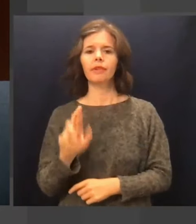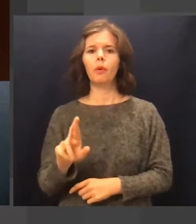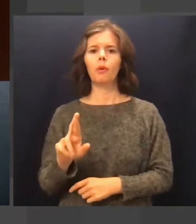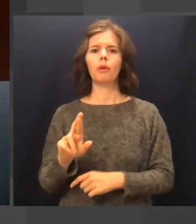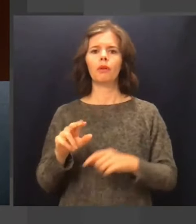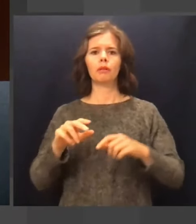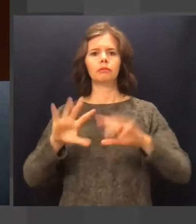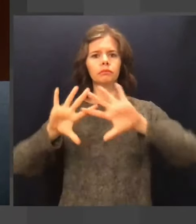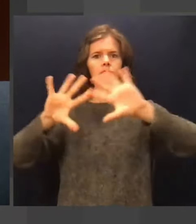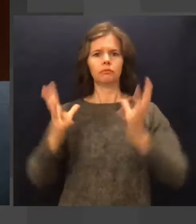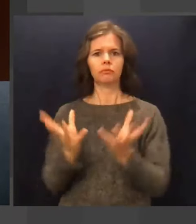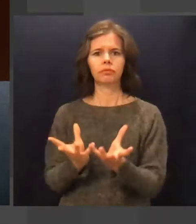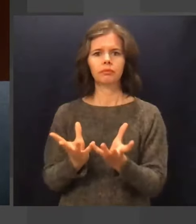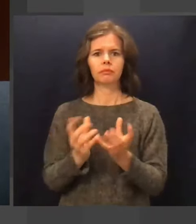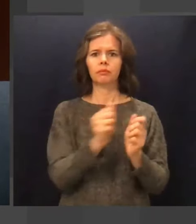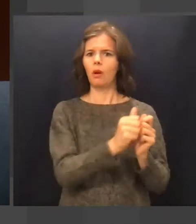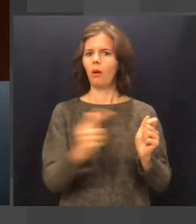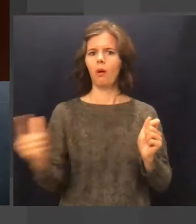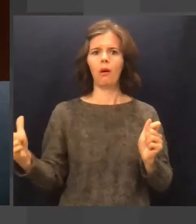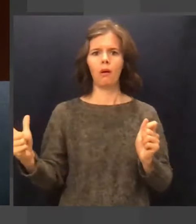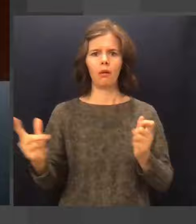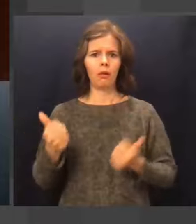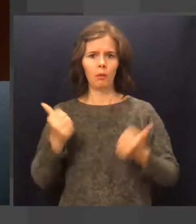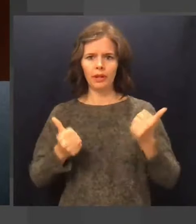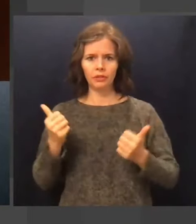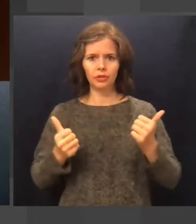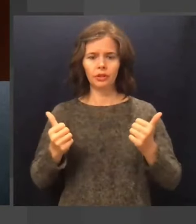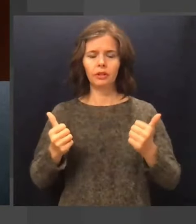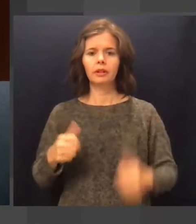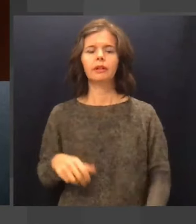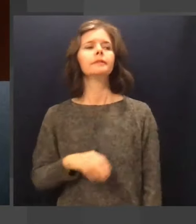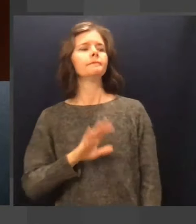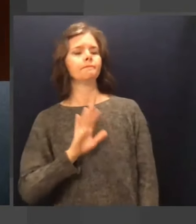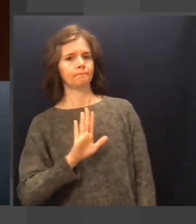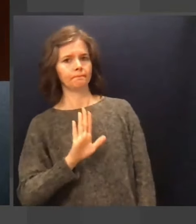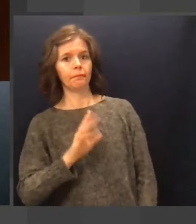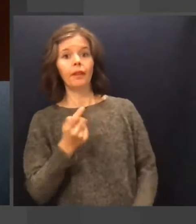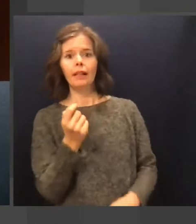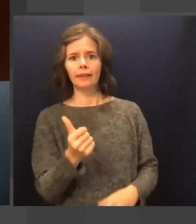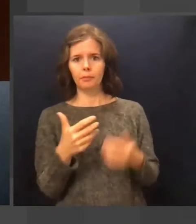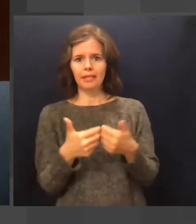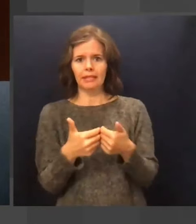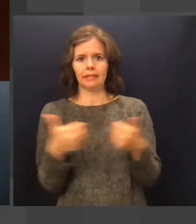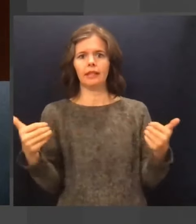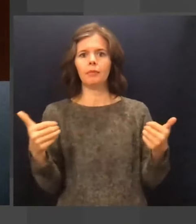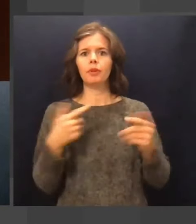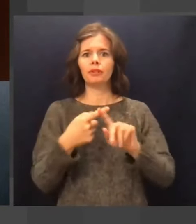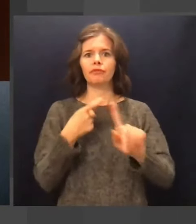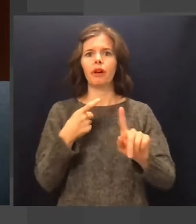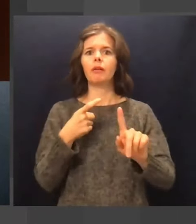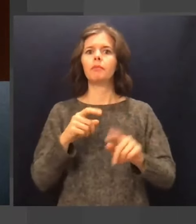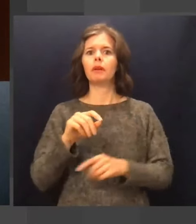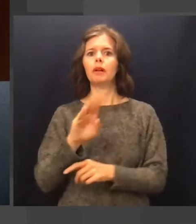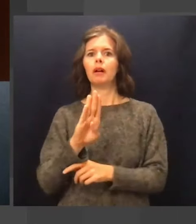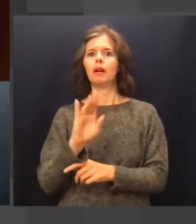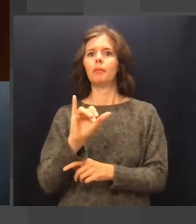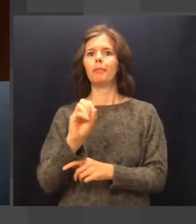THE CAVE BIOMES? THE NEW CAVE SHAPES AND SIZES IS COMPLETELY INDEPENDENT FROM